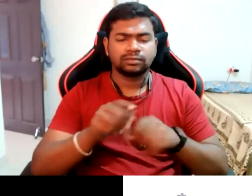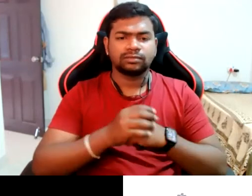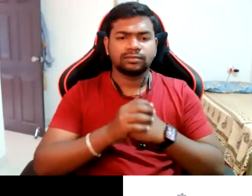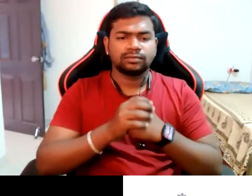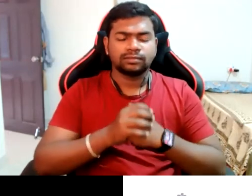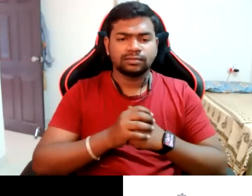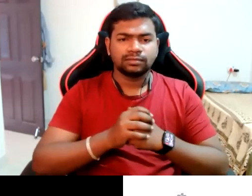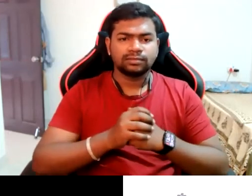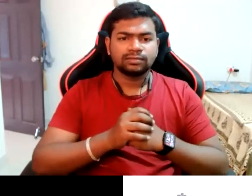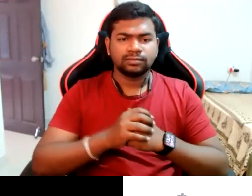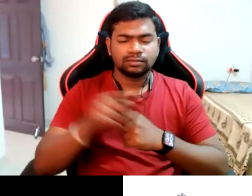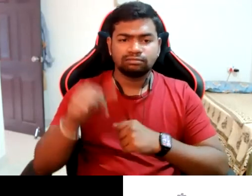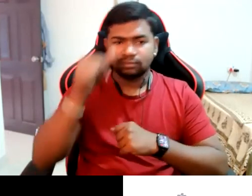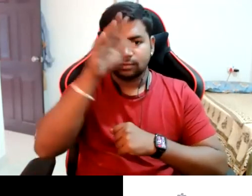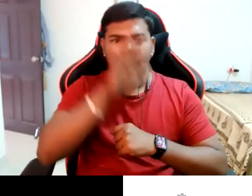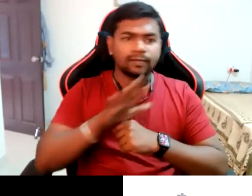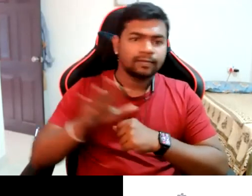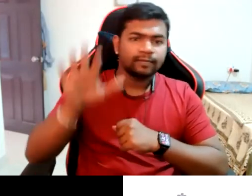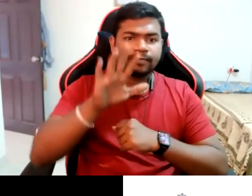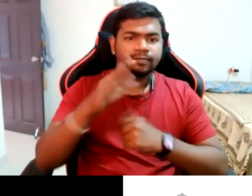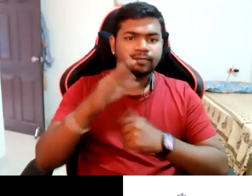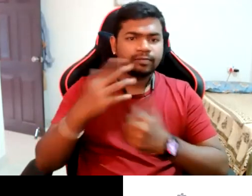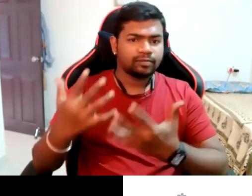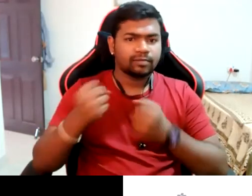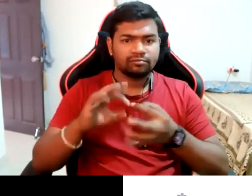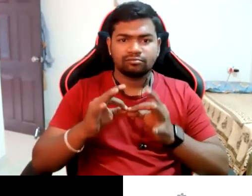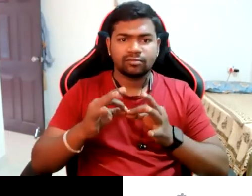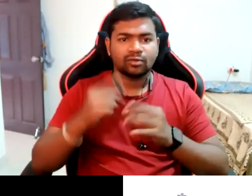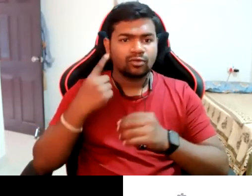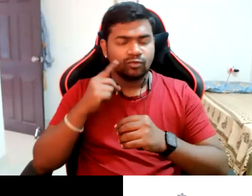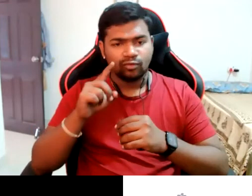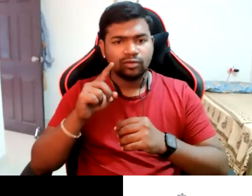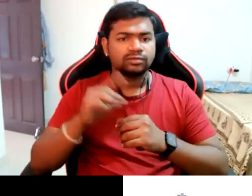In India in India, getting an interpreter i mean there is so much lack